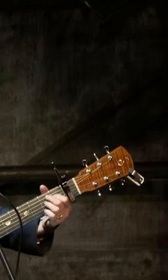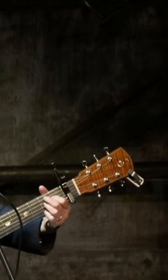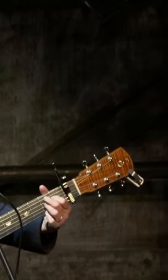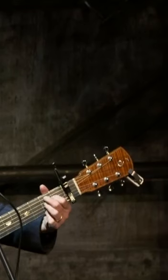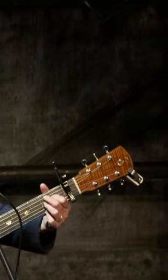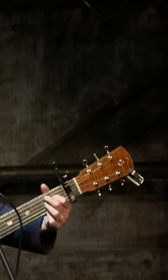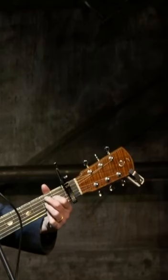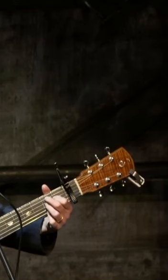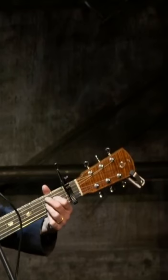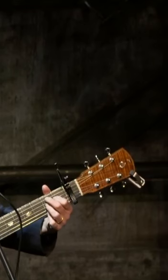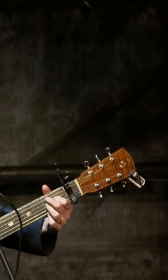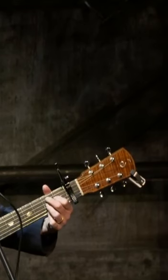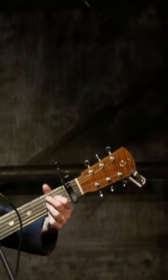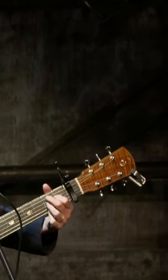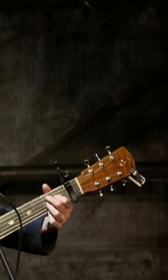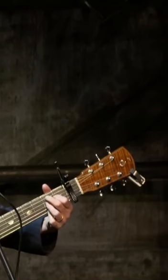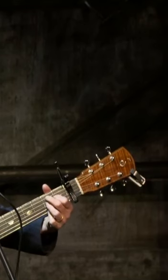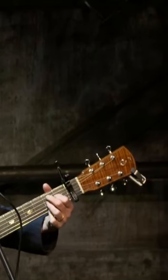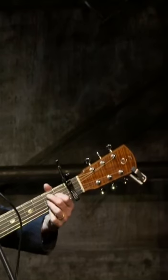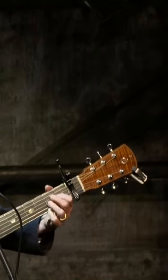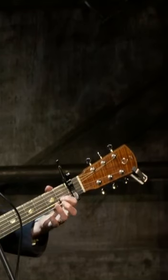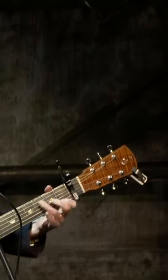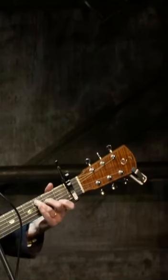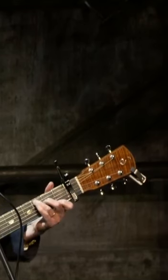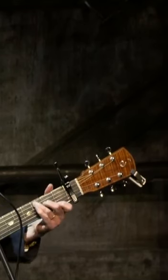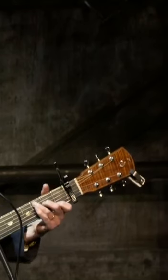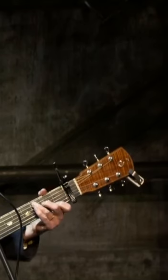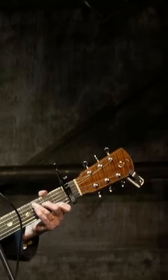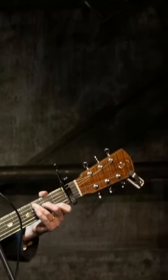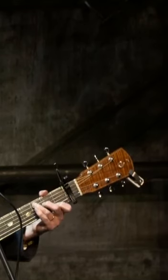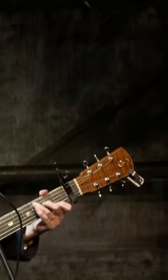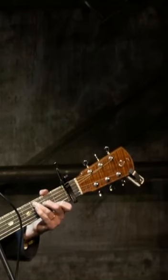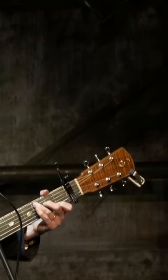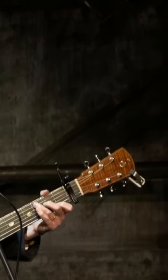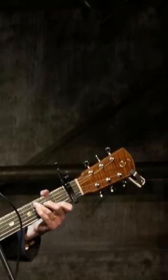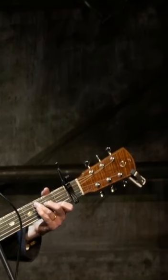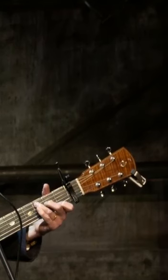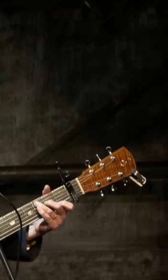# Grown into women from little girls